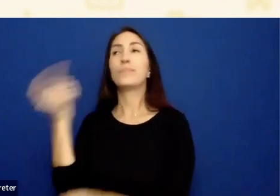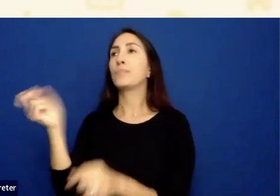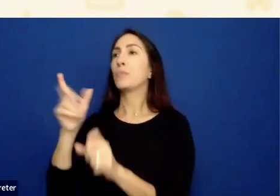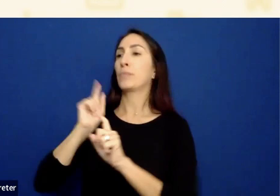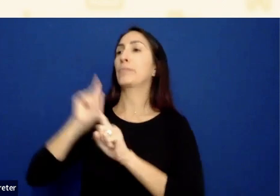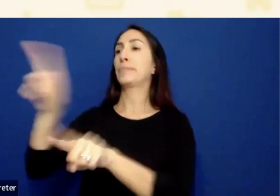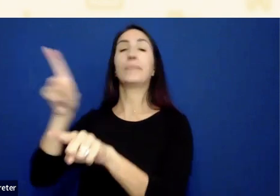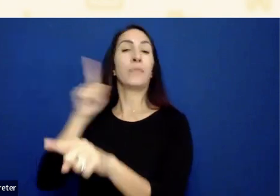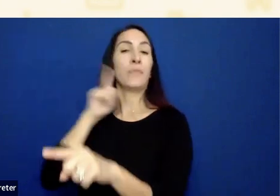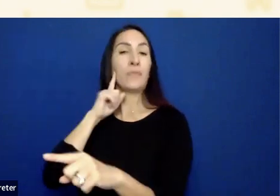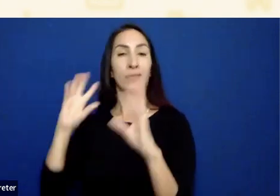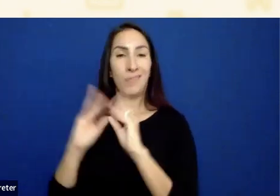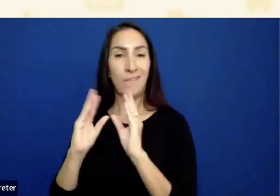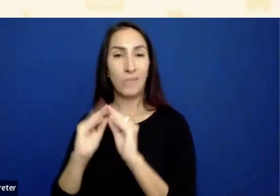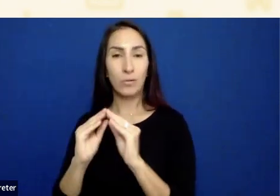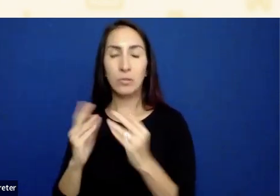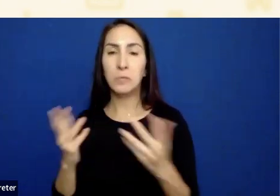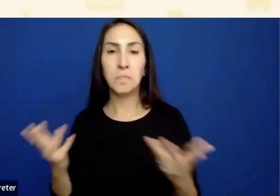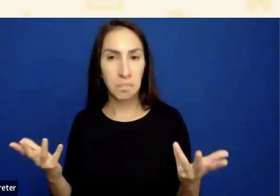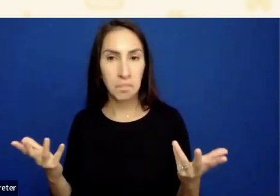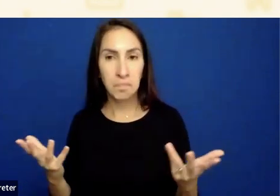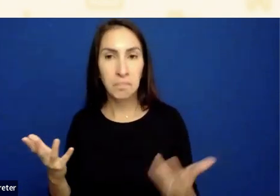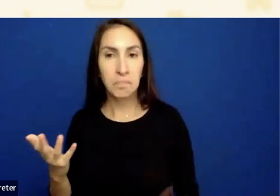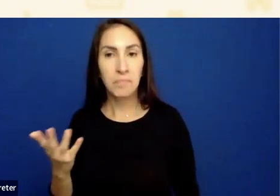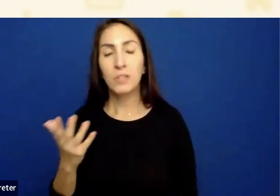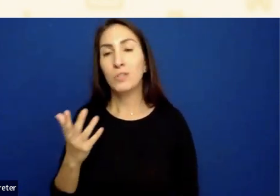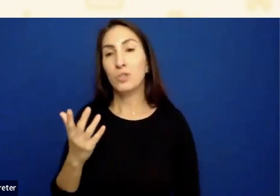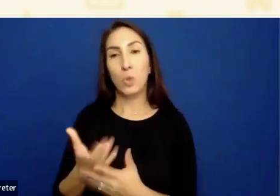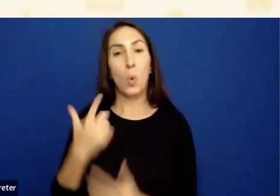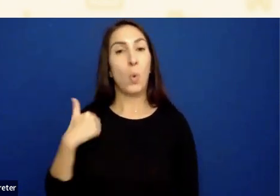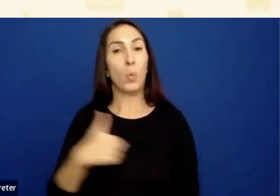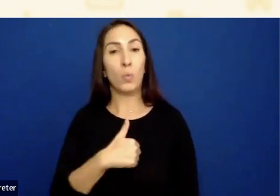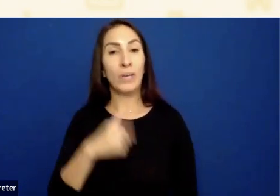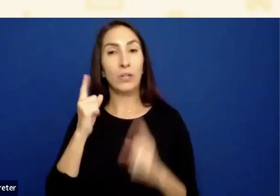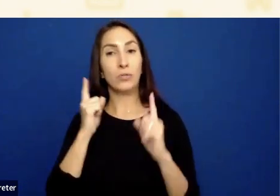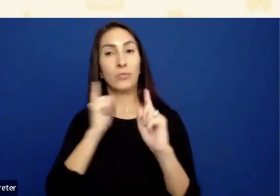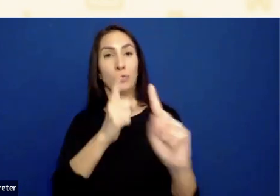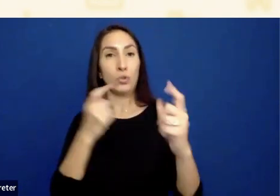So we're trying to open that opportunity,